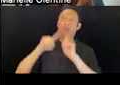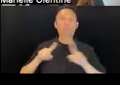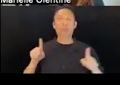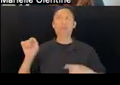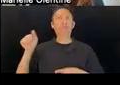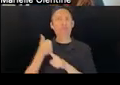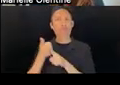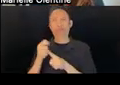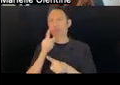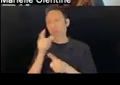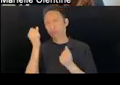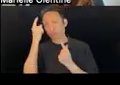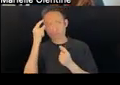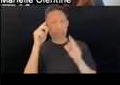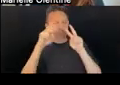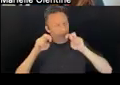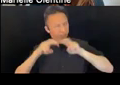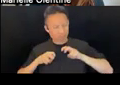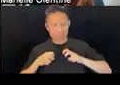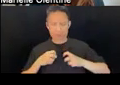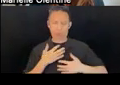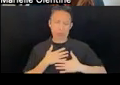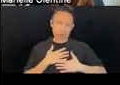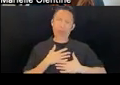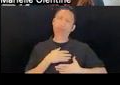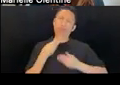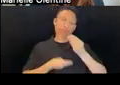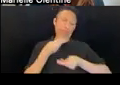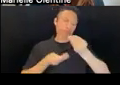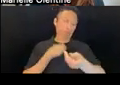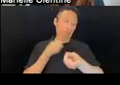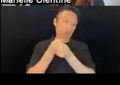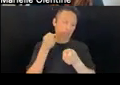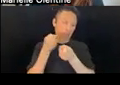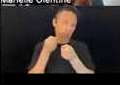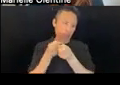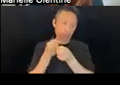One of them is Yousef Srouji's "Three Promises" which was finished in 2023, premiered at Visions du Réel in